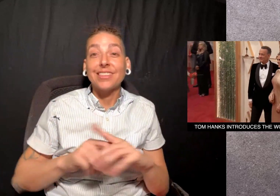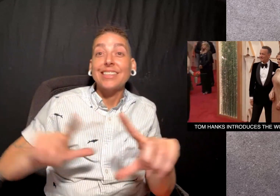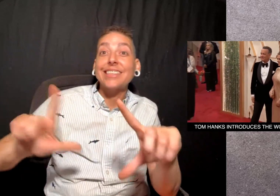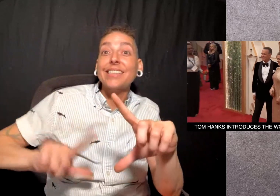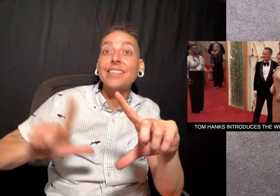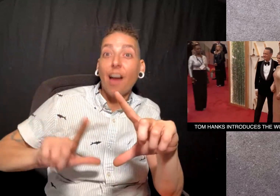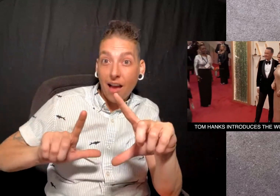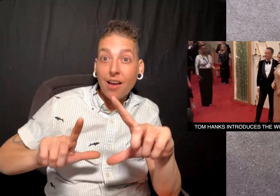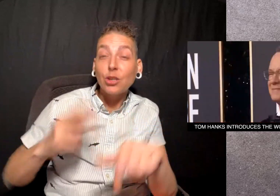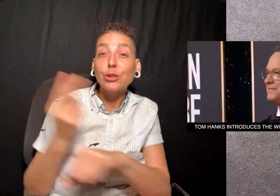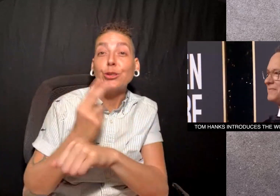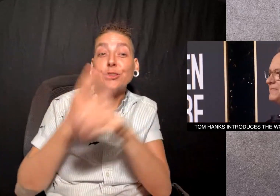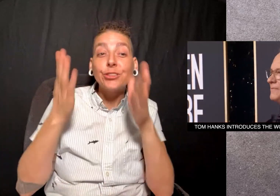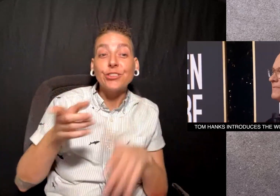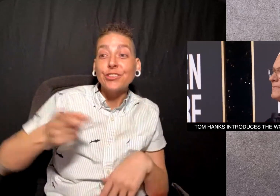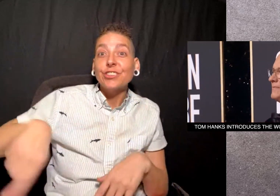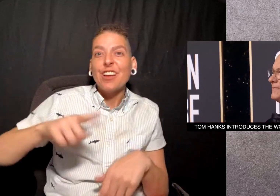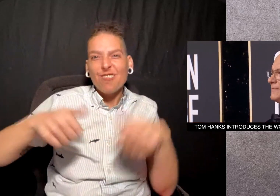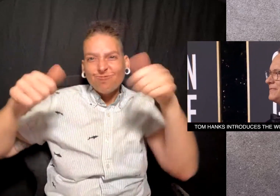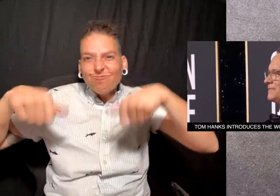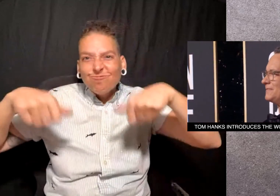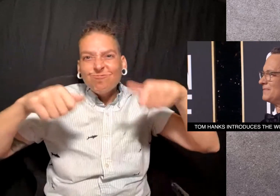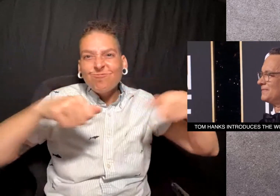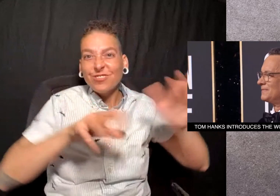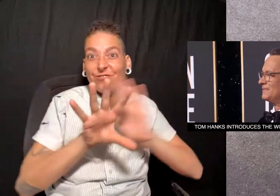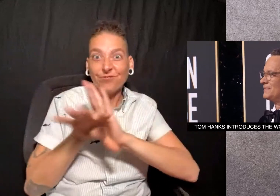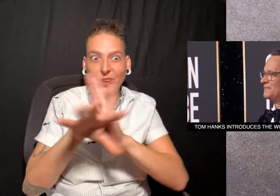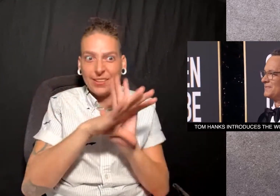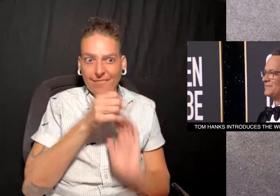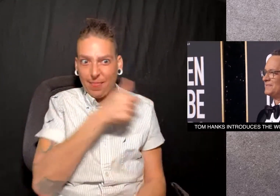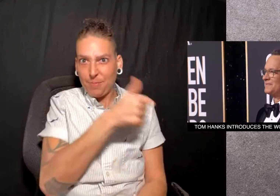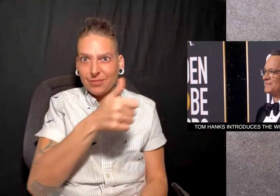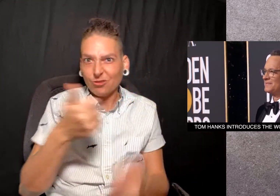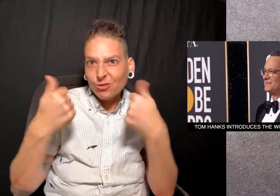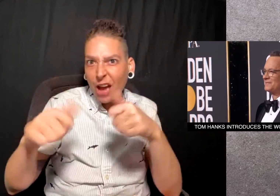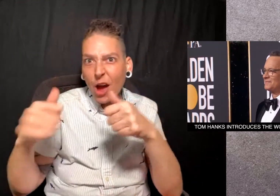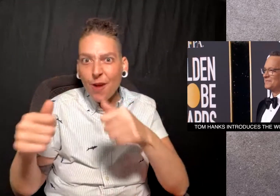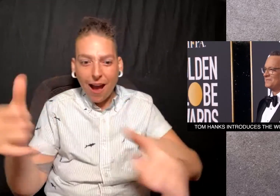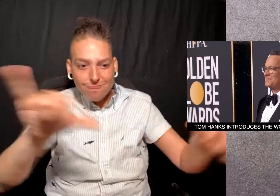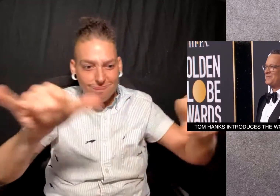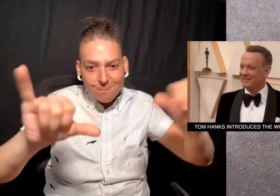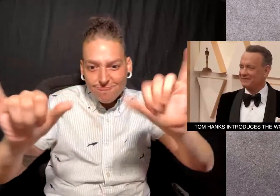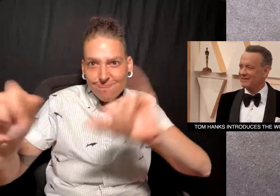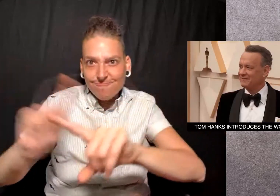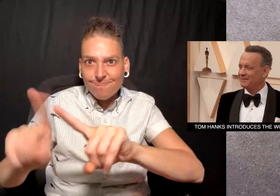TikTok users are posting videos of themselves trying the drink in different settings